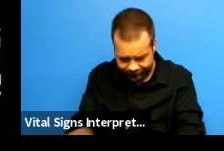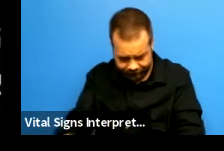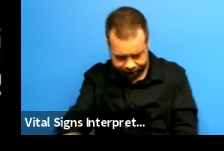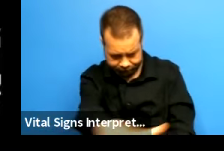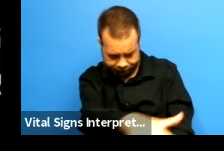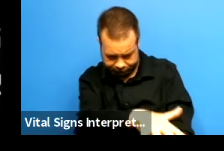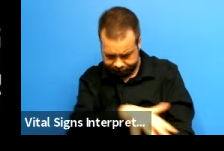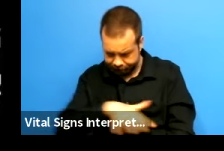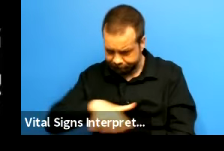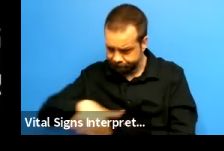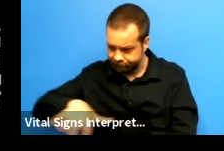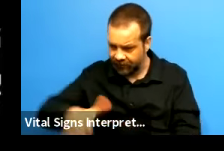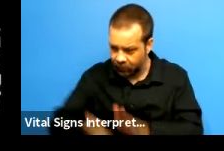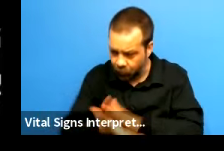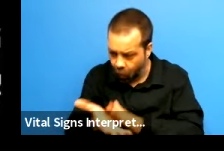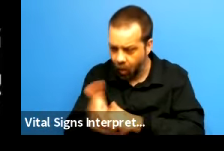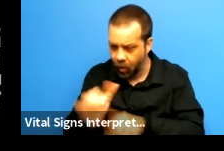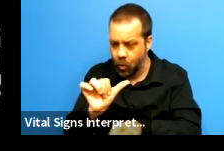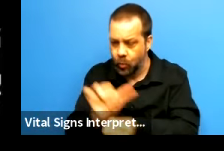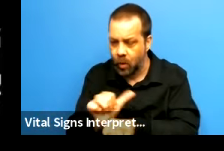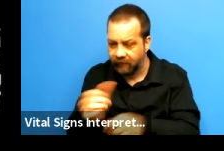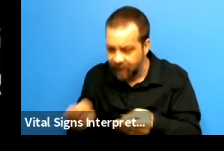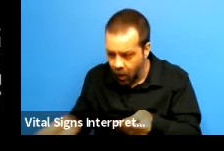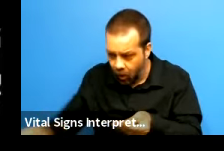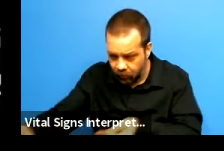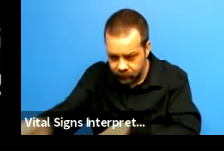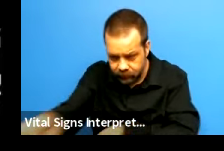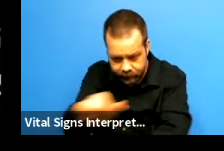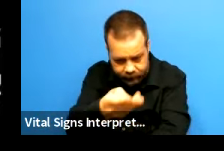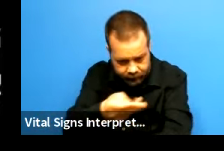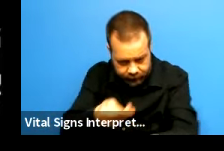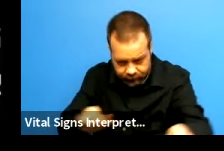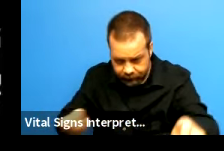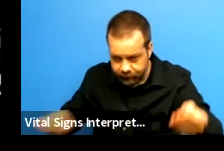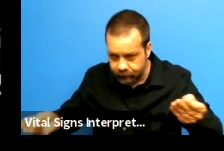and your work flow and planning for COVID.